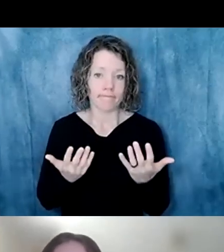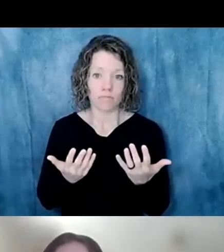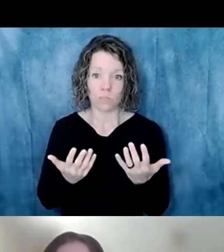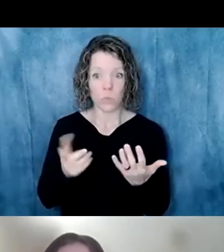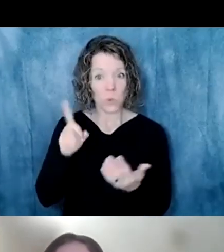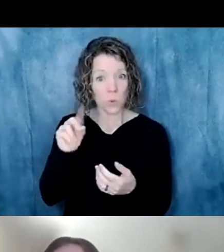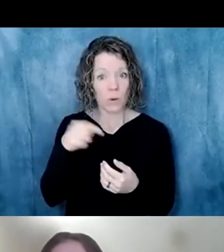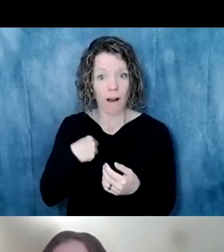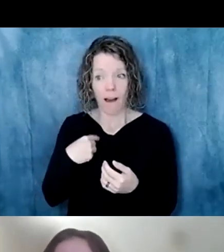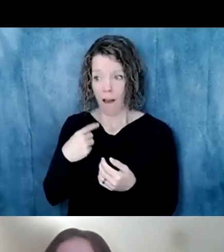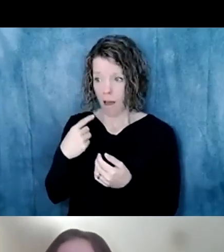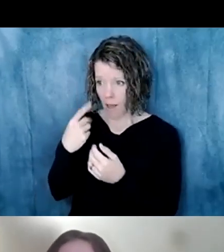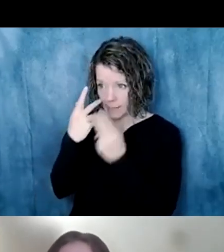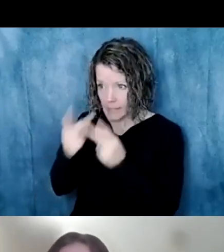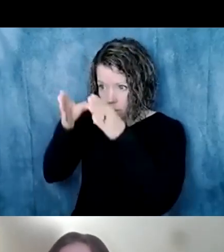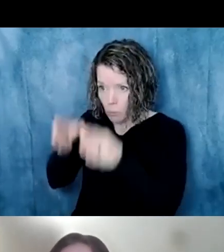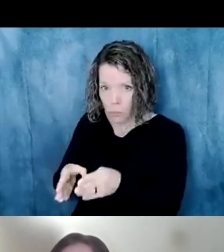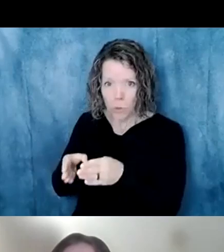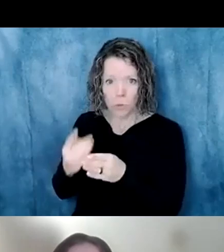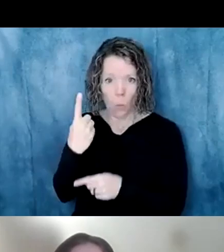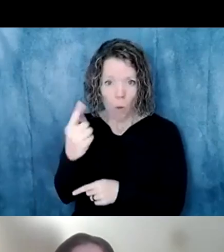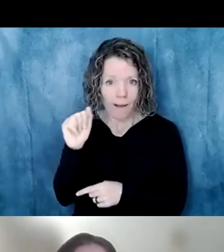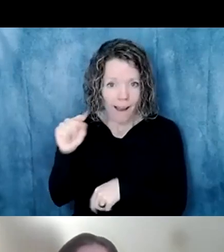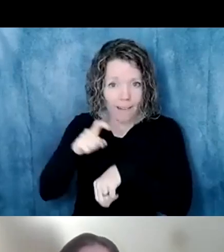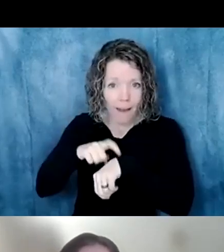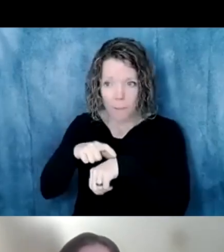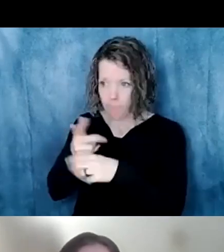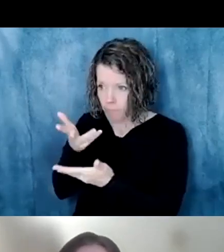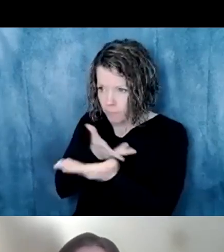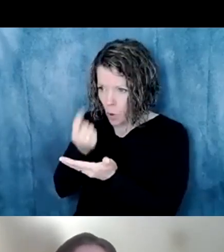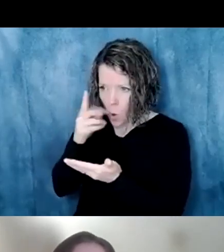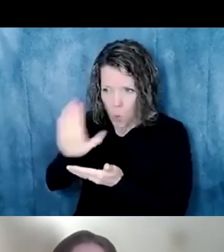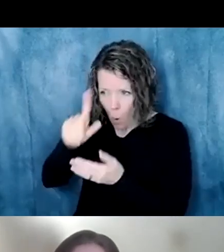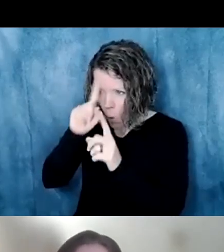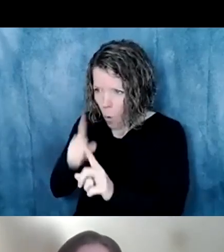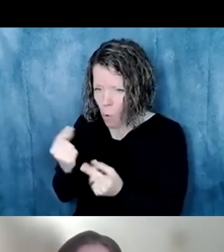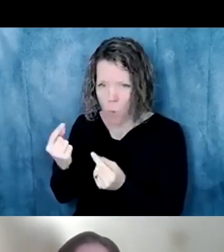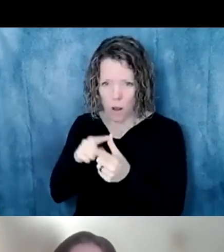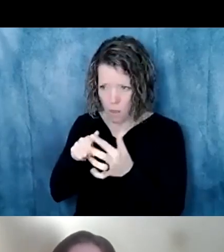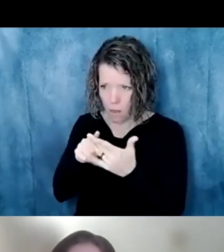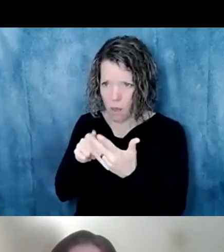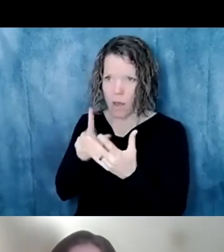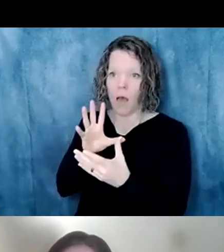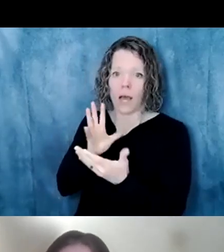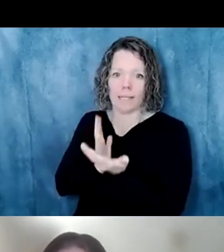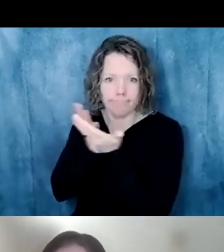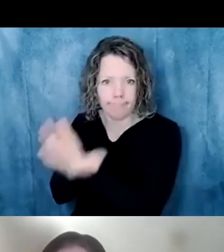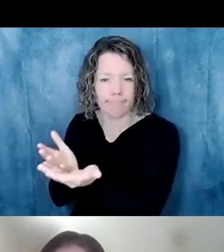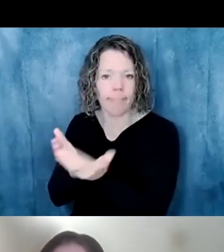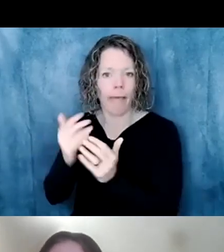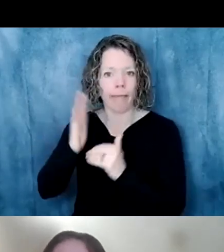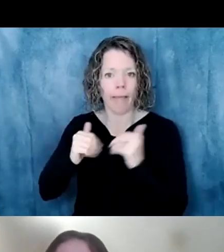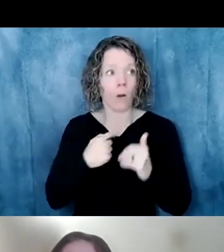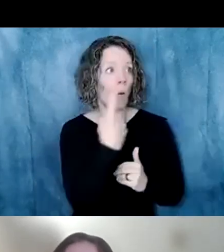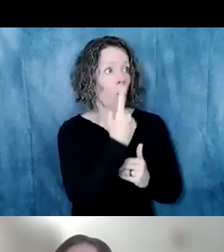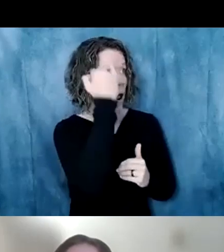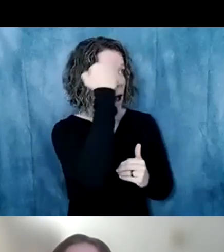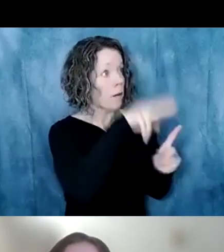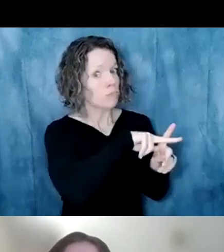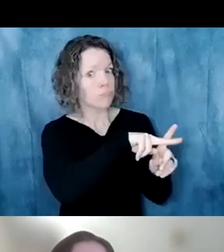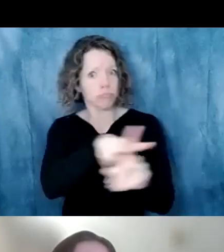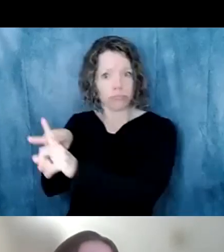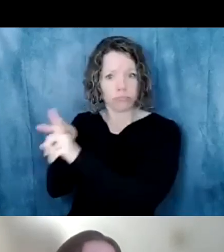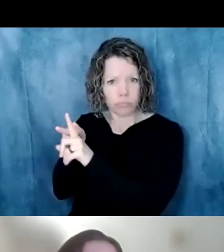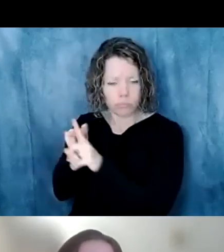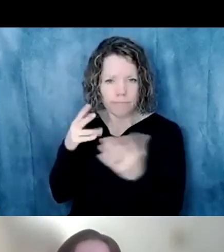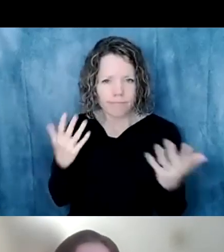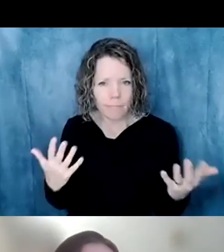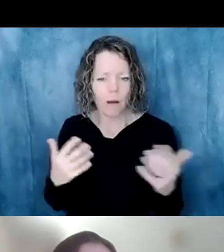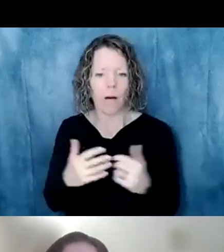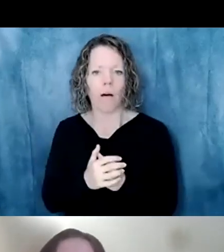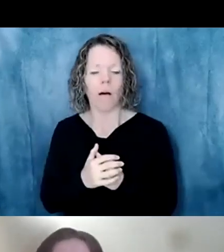goals, personal goals into what goes right into treatment plans? Things like a role or multiple